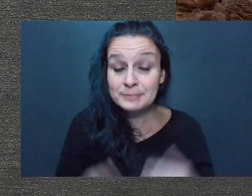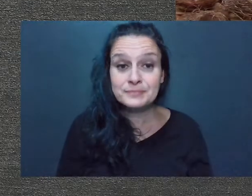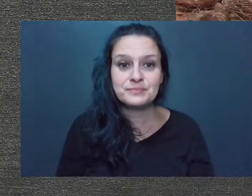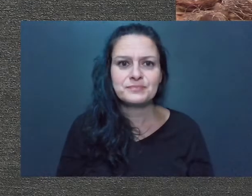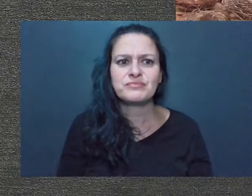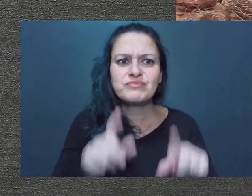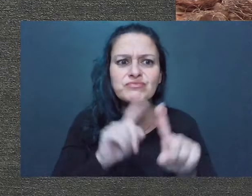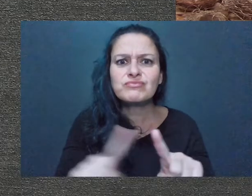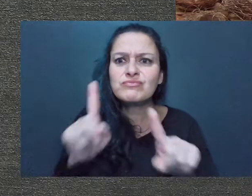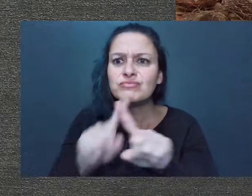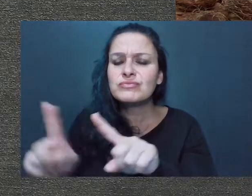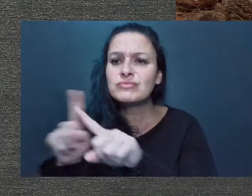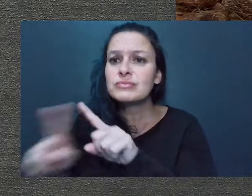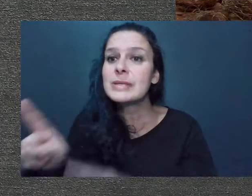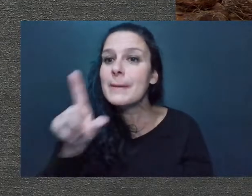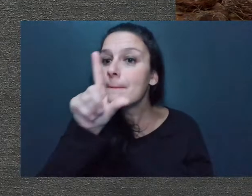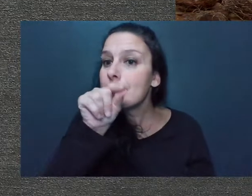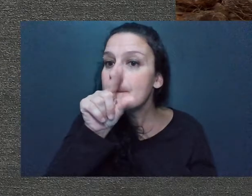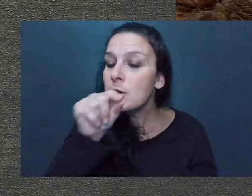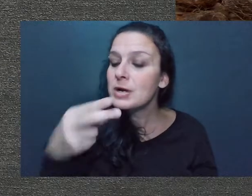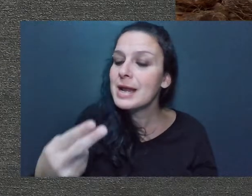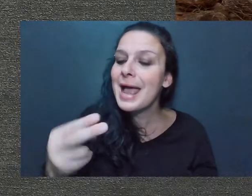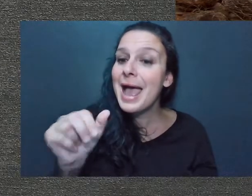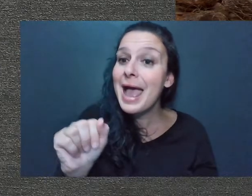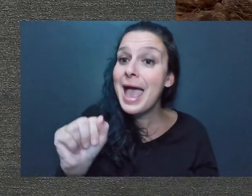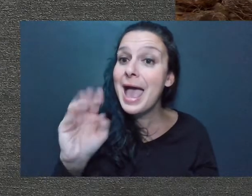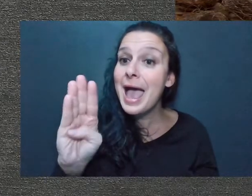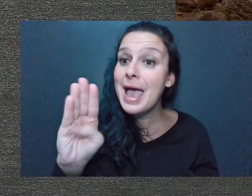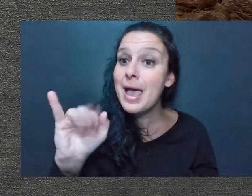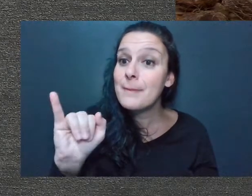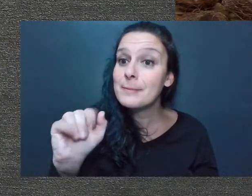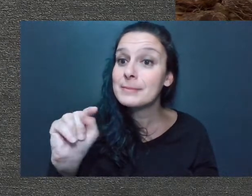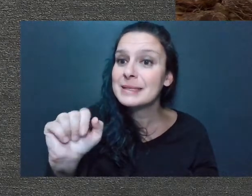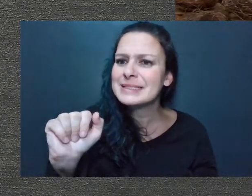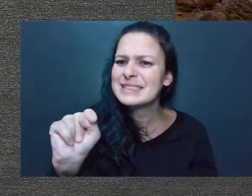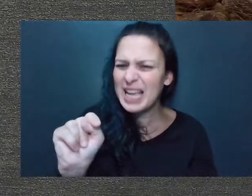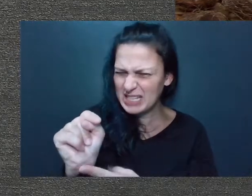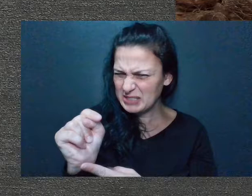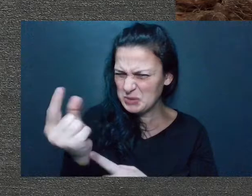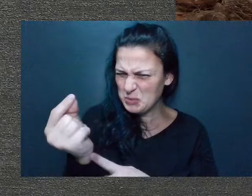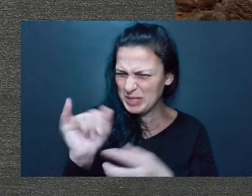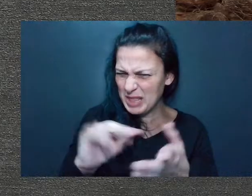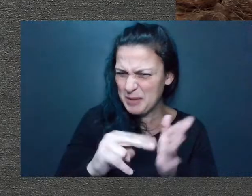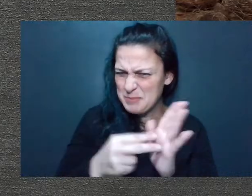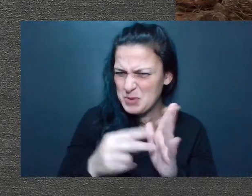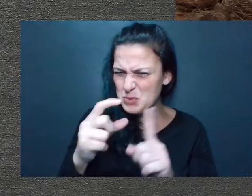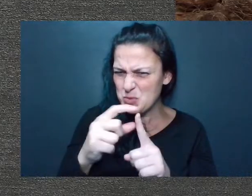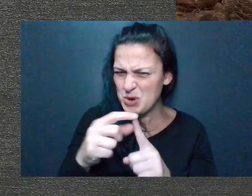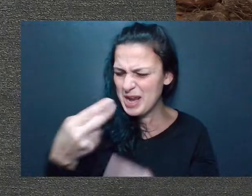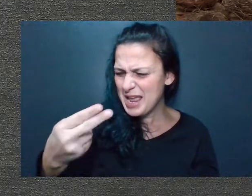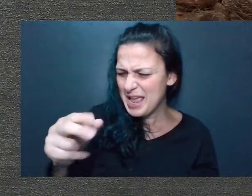all the different bird habitats. And habitat is another word for home.